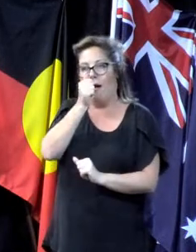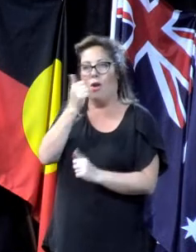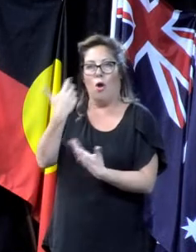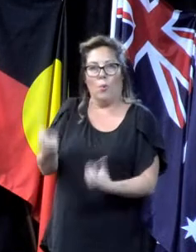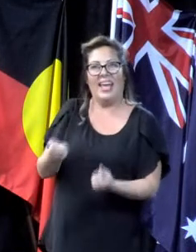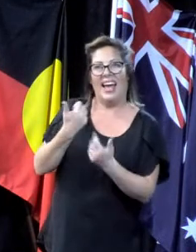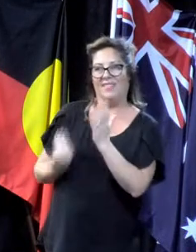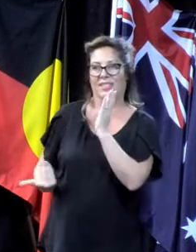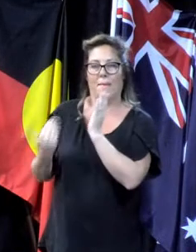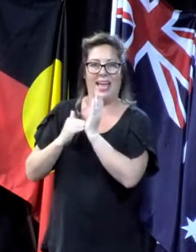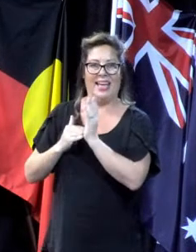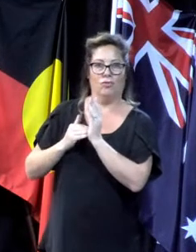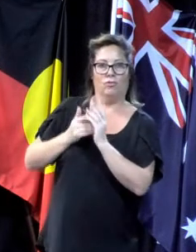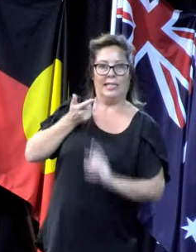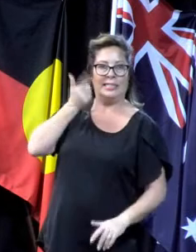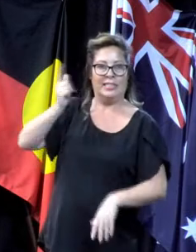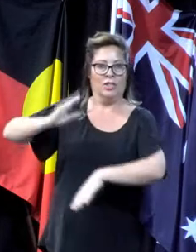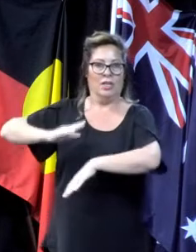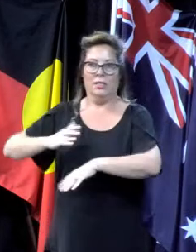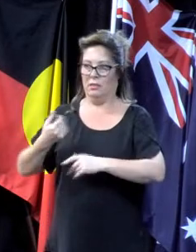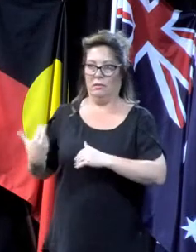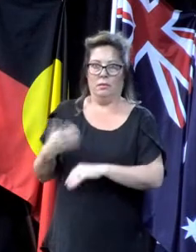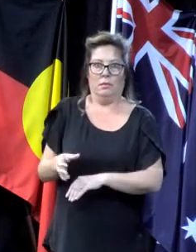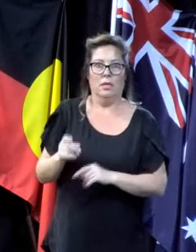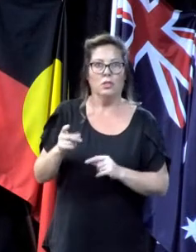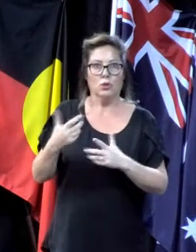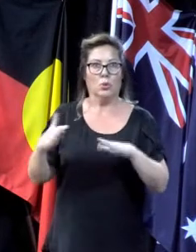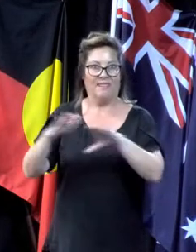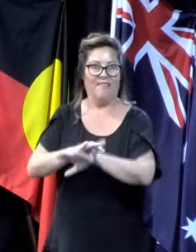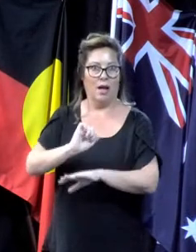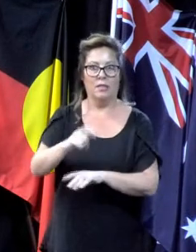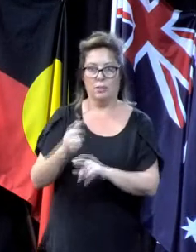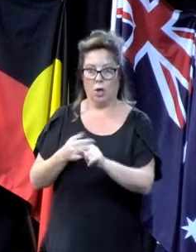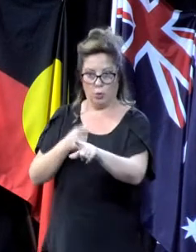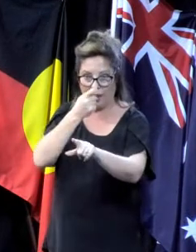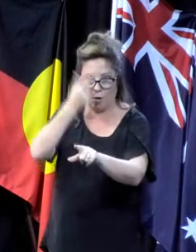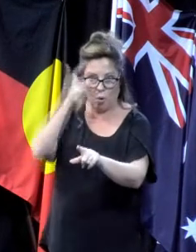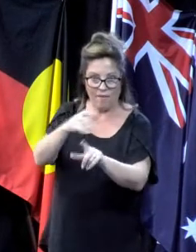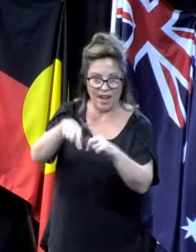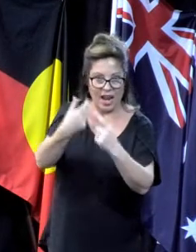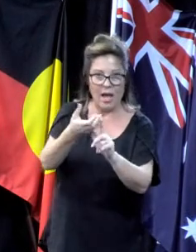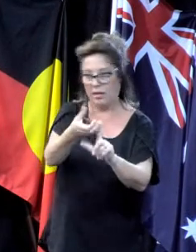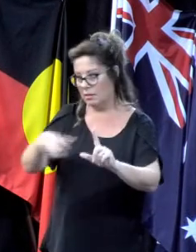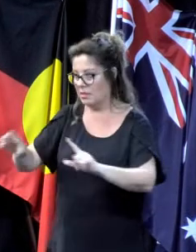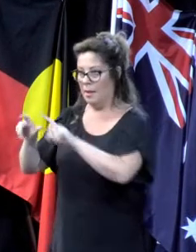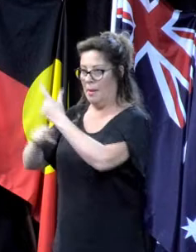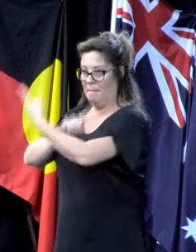in order to ensure that we do have flexibility in our timetable to carry our own staff that are,